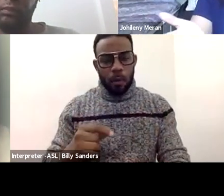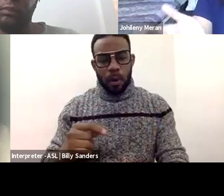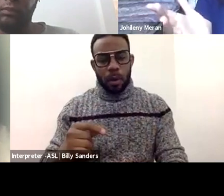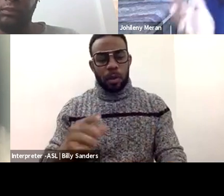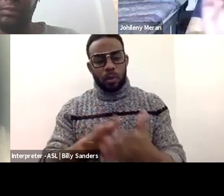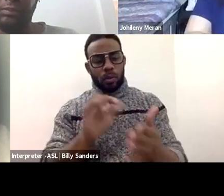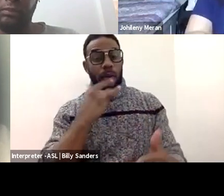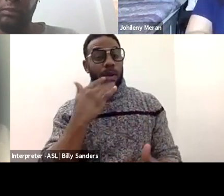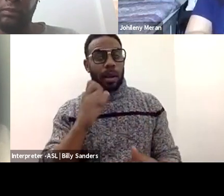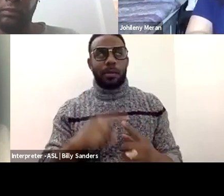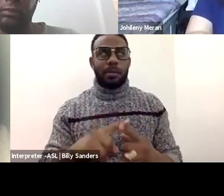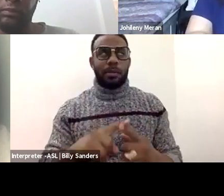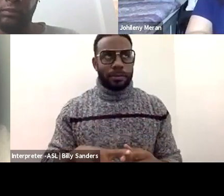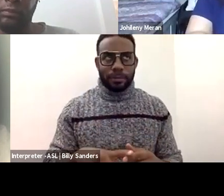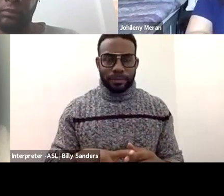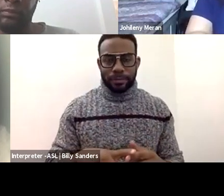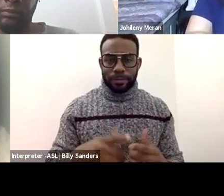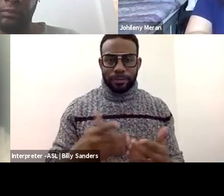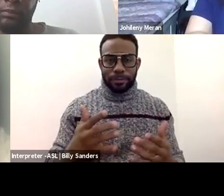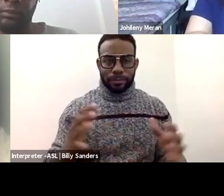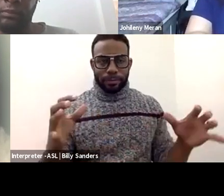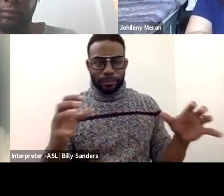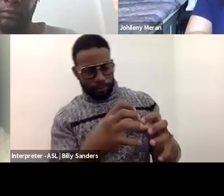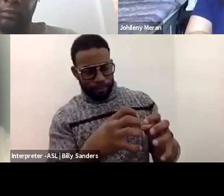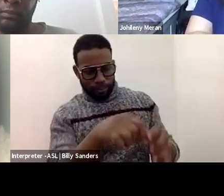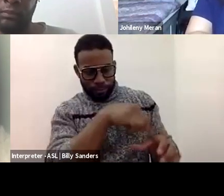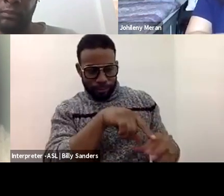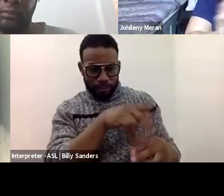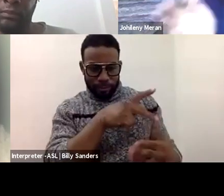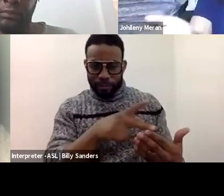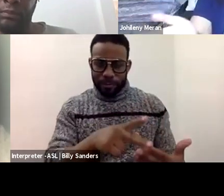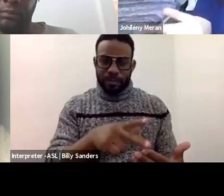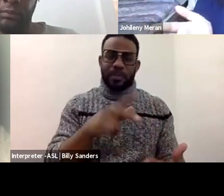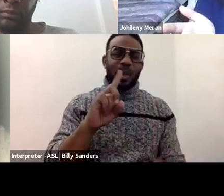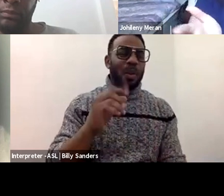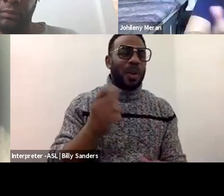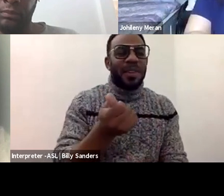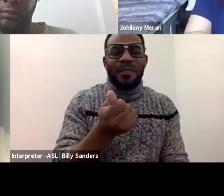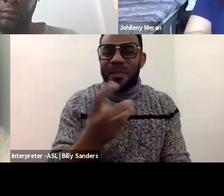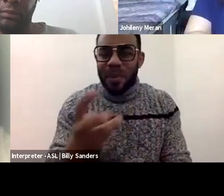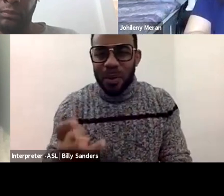of color to sort of band together in that program. So there was only a number of students